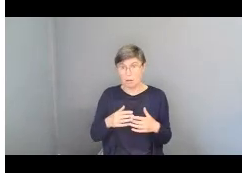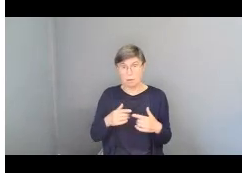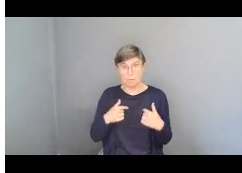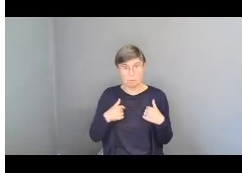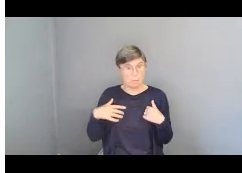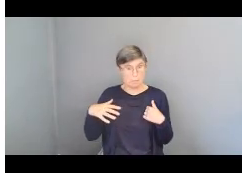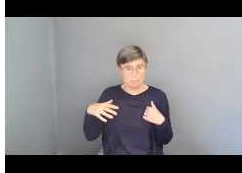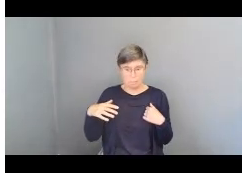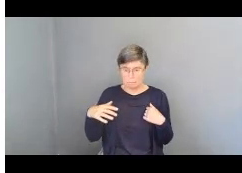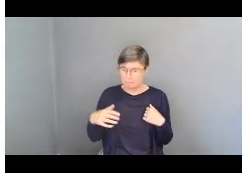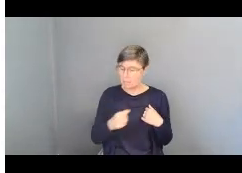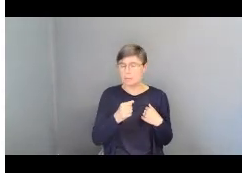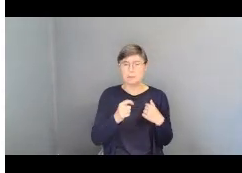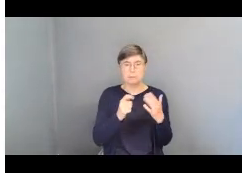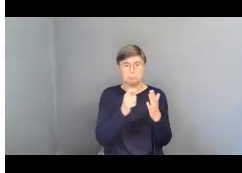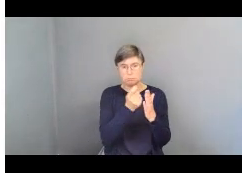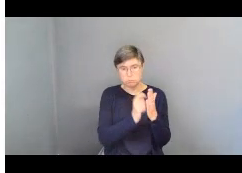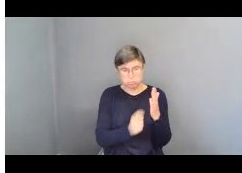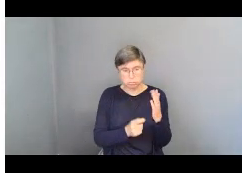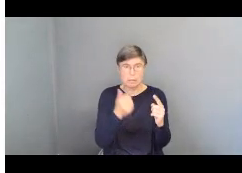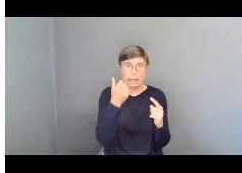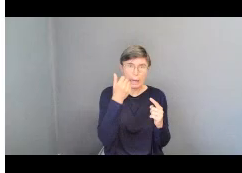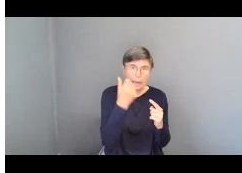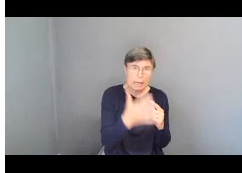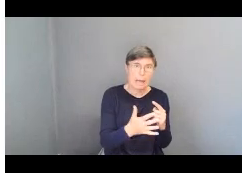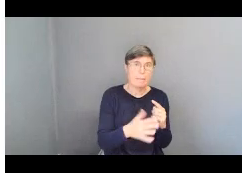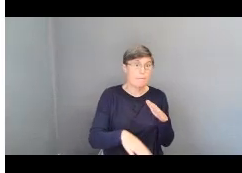complete and accurate, and they have the right